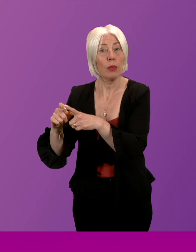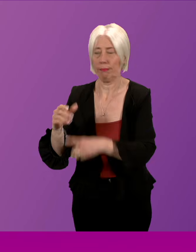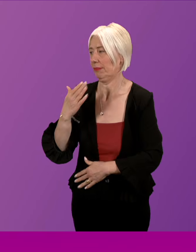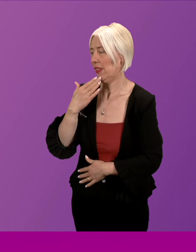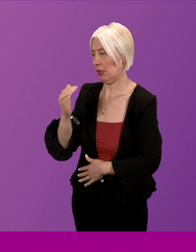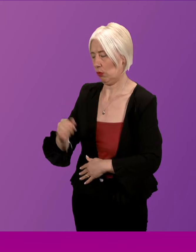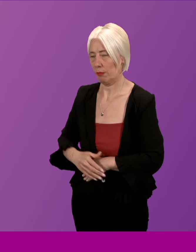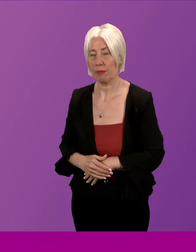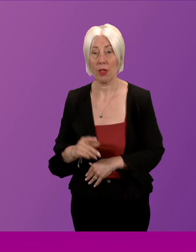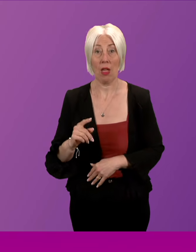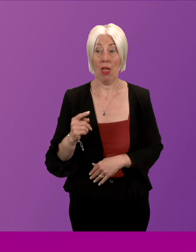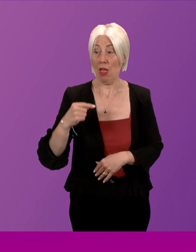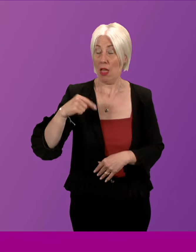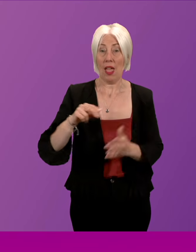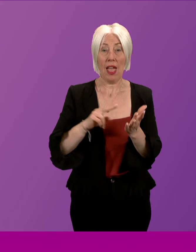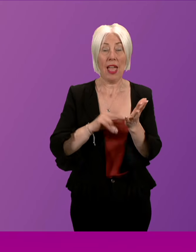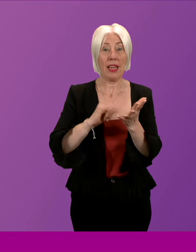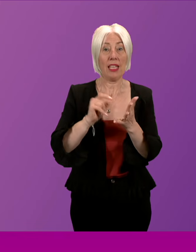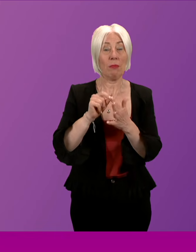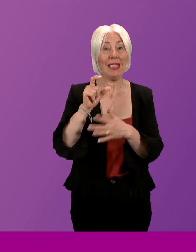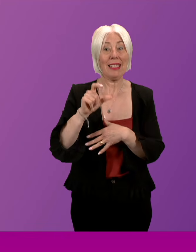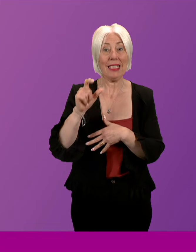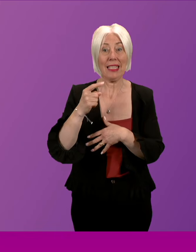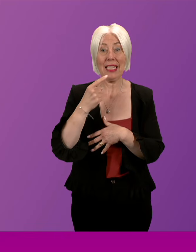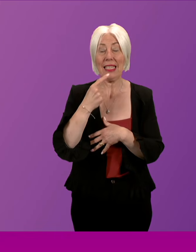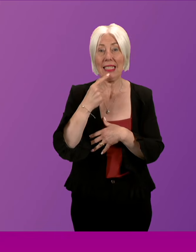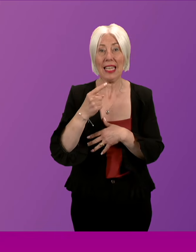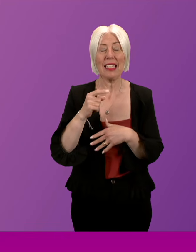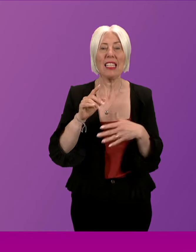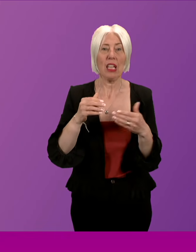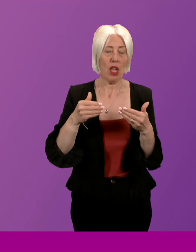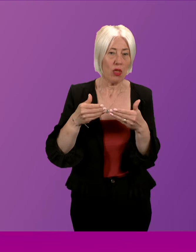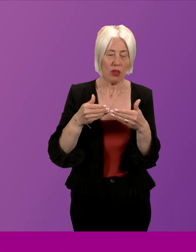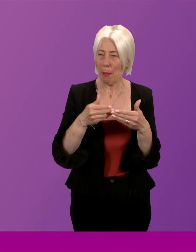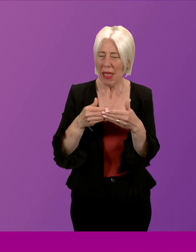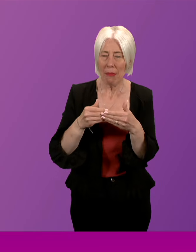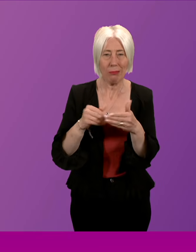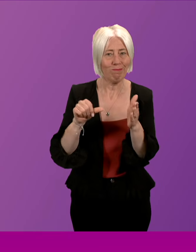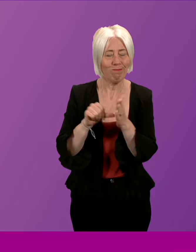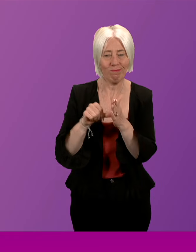This week, the NSPCC has warned that there is a “baby blind spot” in the care system. That warning